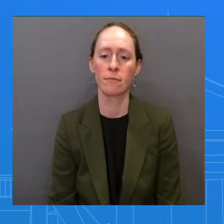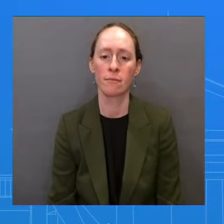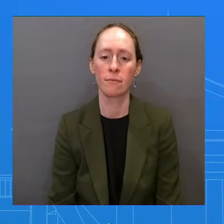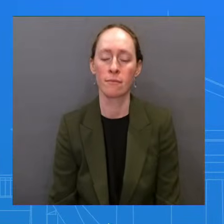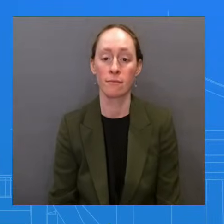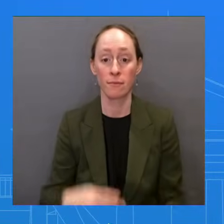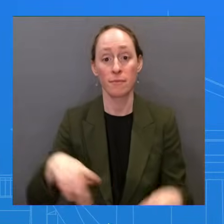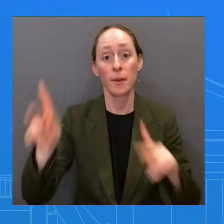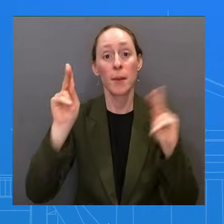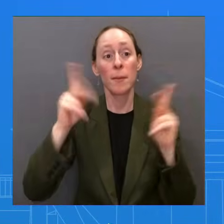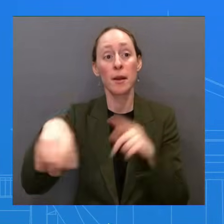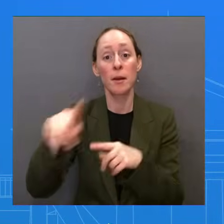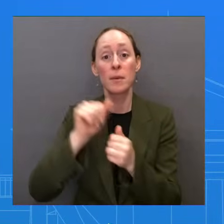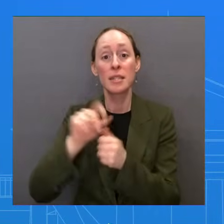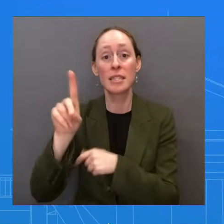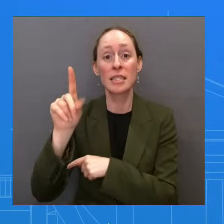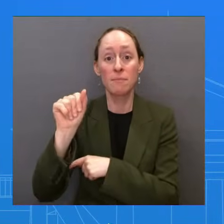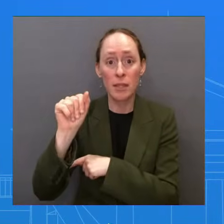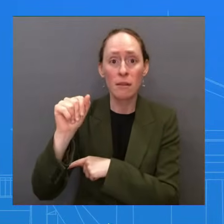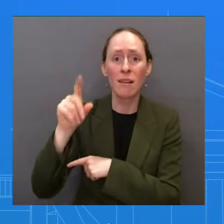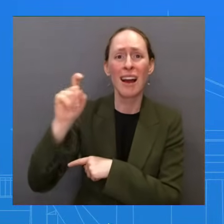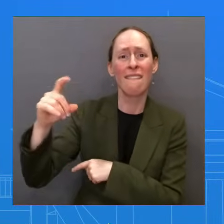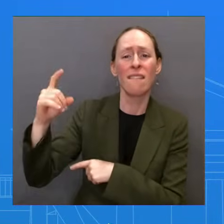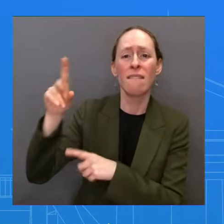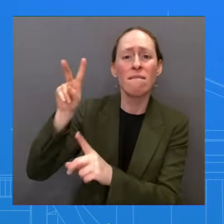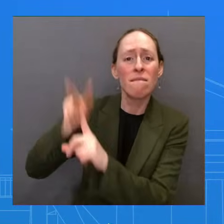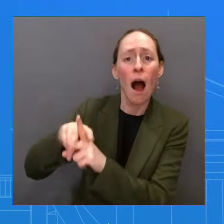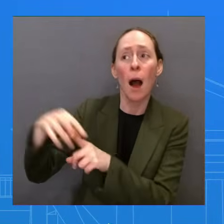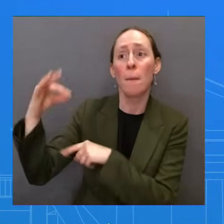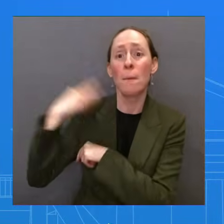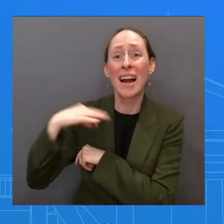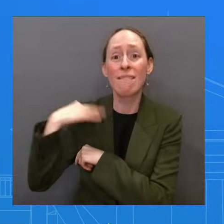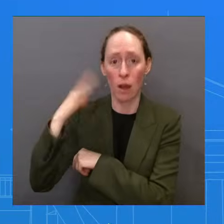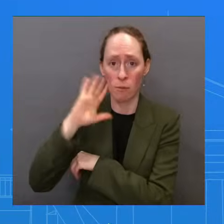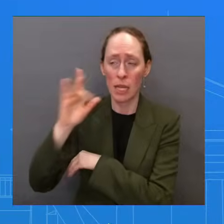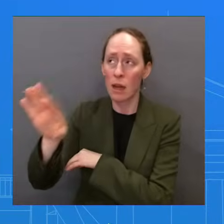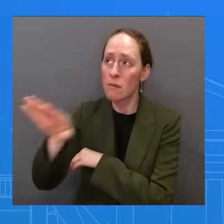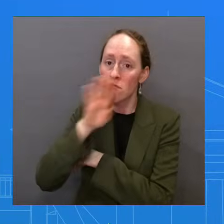More than two dozen veterans' organizations publicly pleaded with House